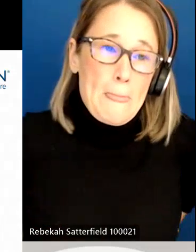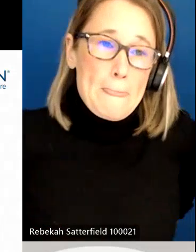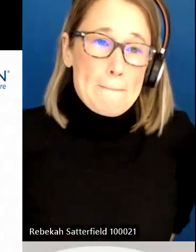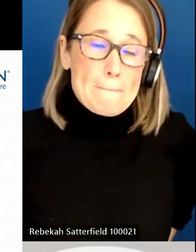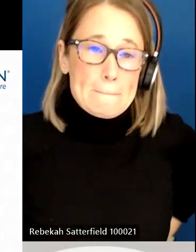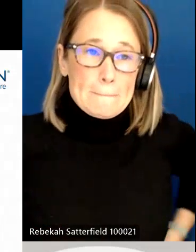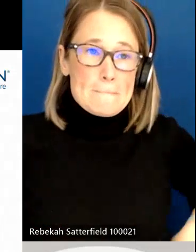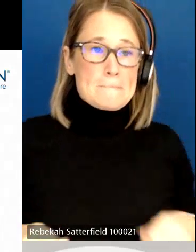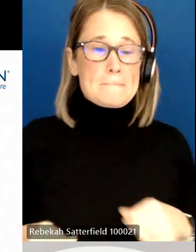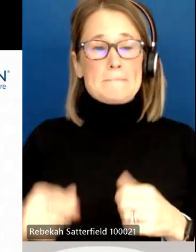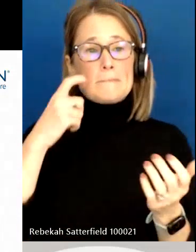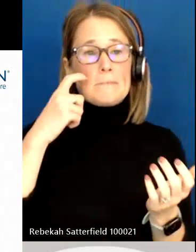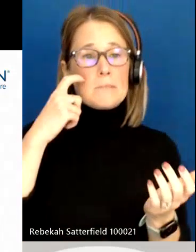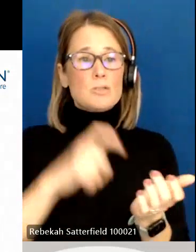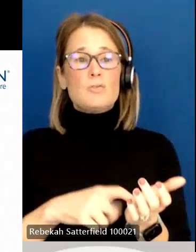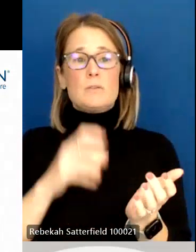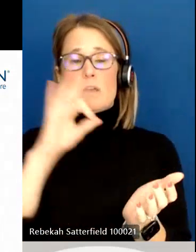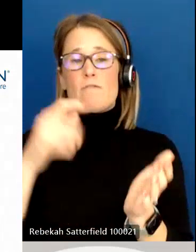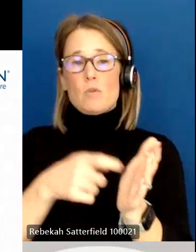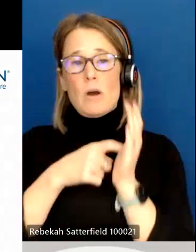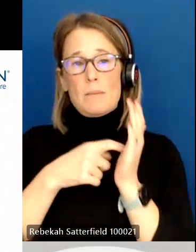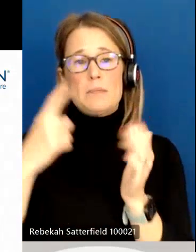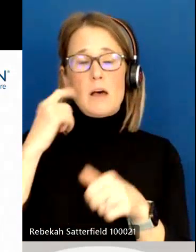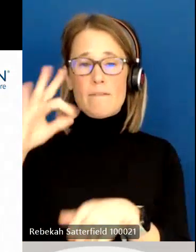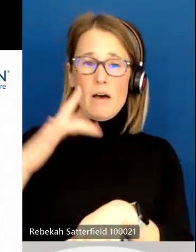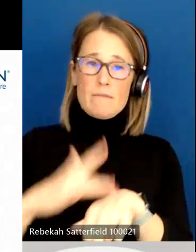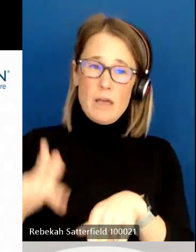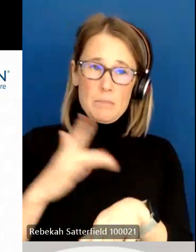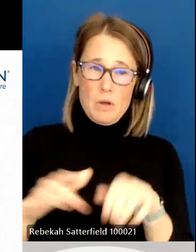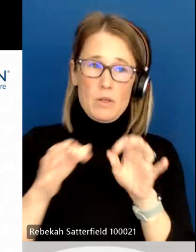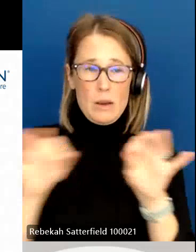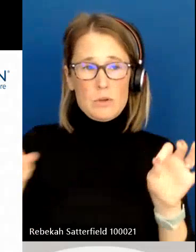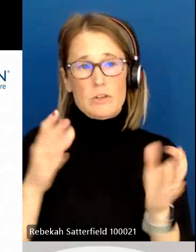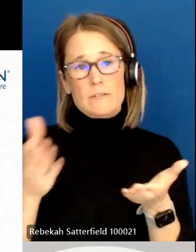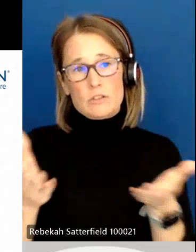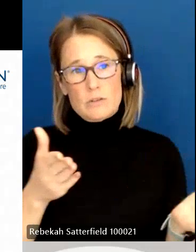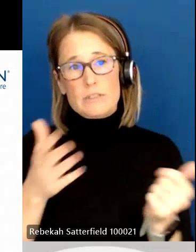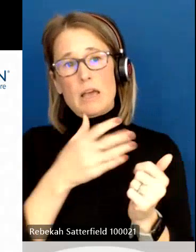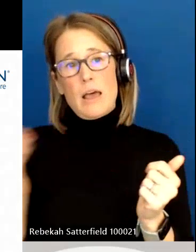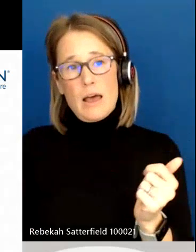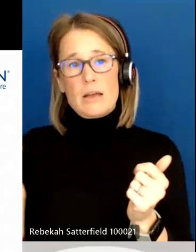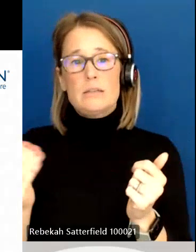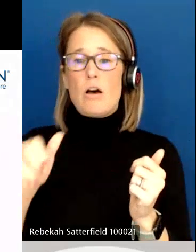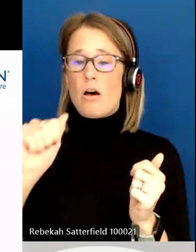availability of language services and auxiliary AIDS require that you provideed in English and